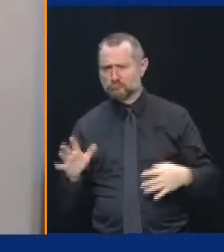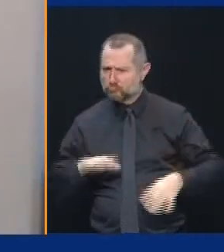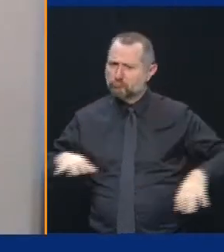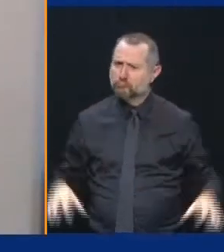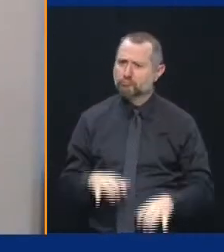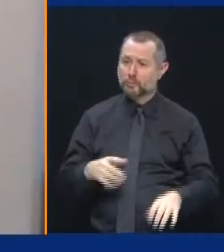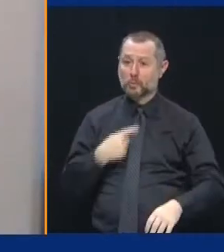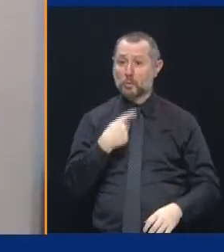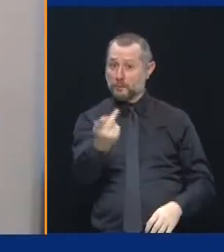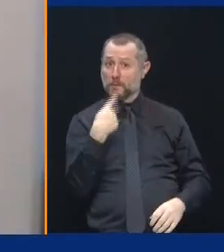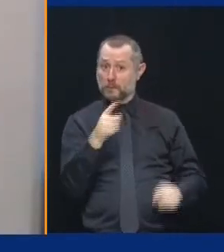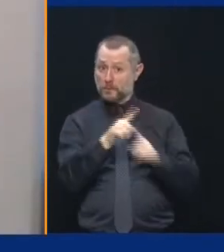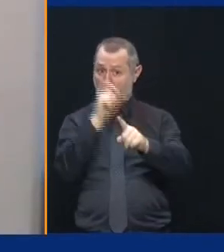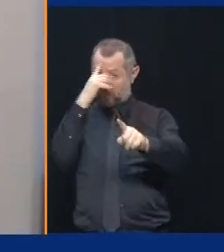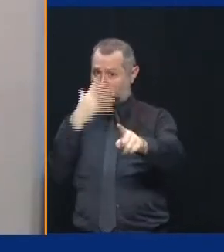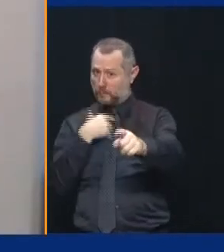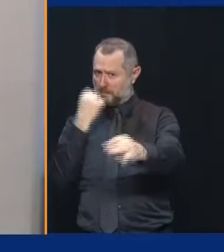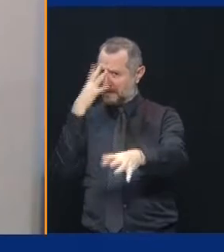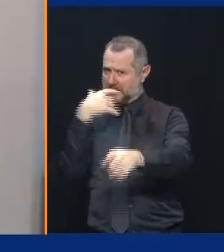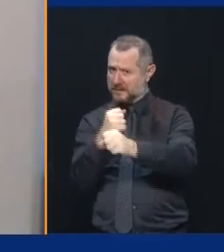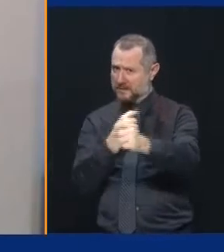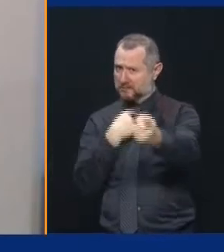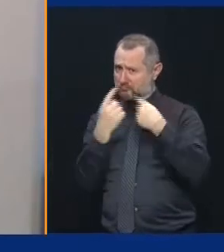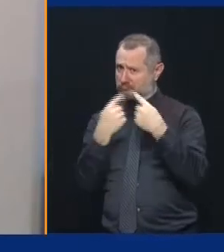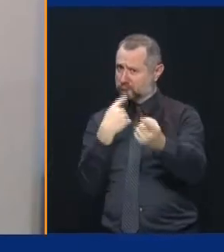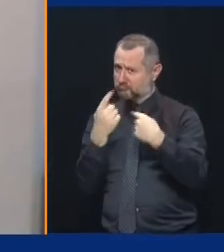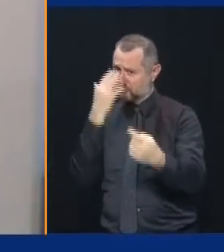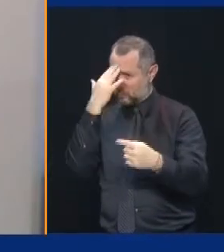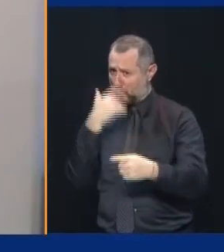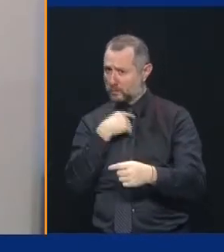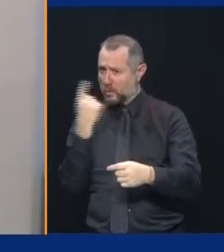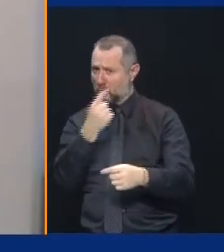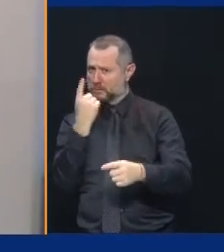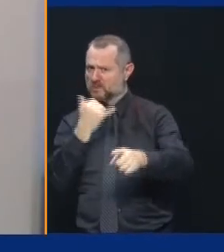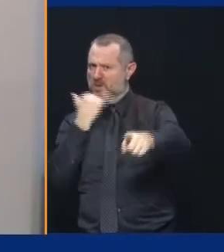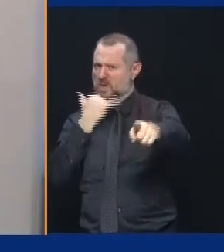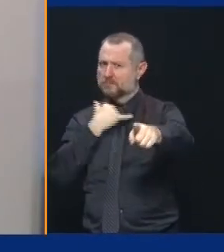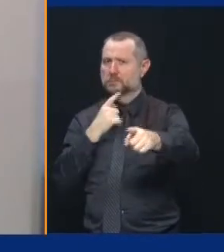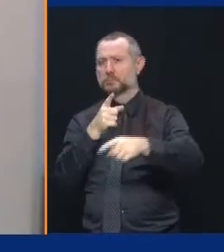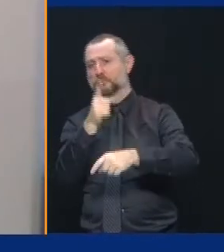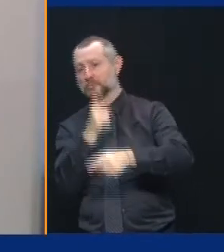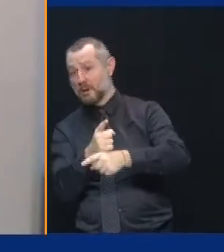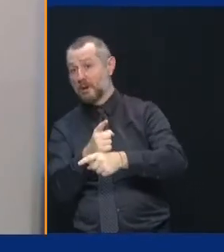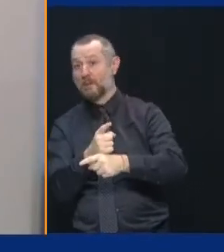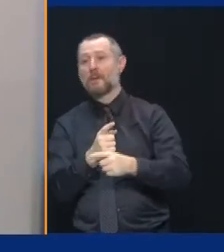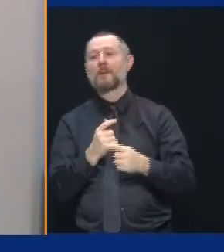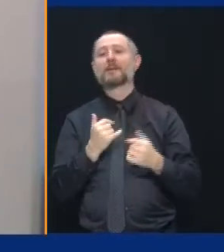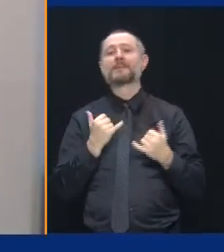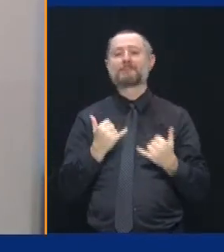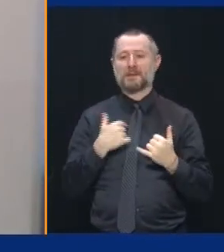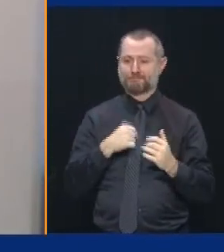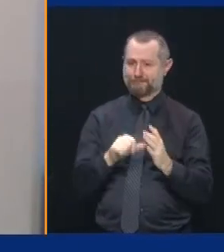IT'S FOR REAL. YOU AND I HAVE KNOWN EACH OTHER